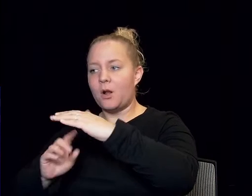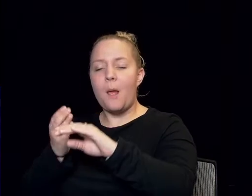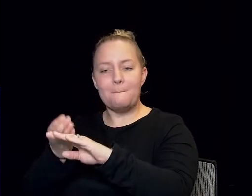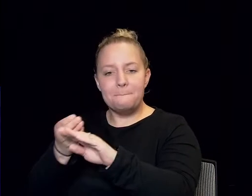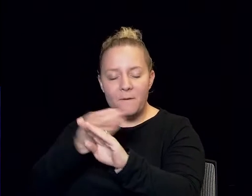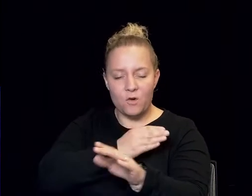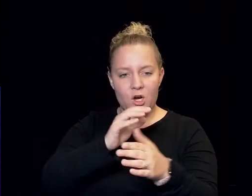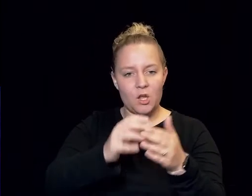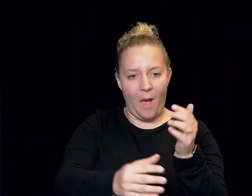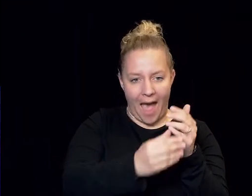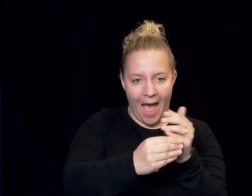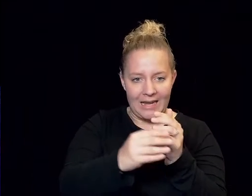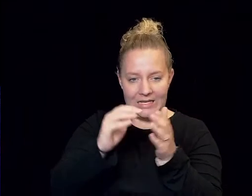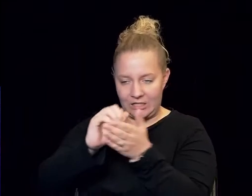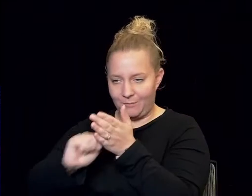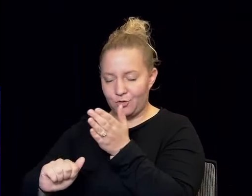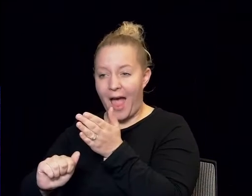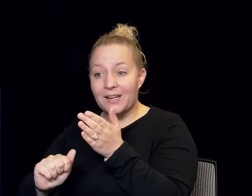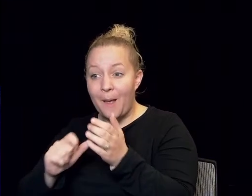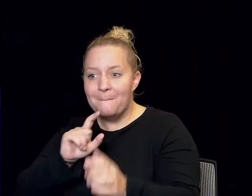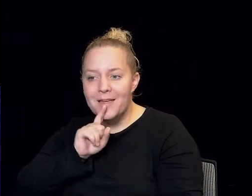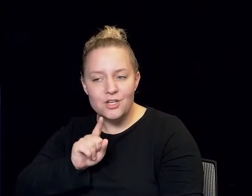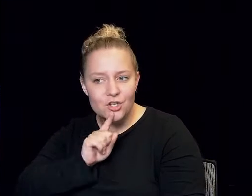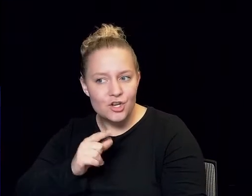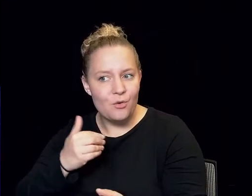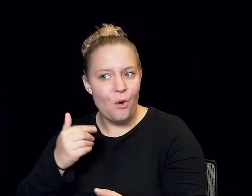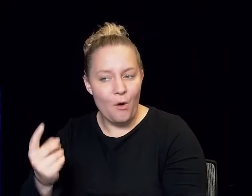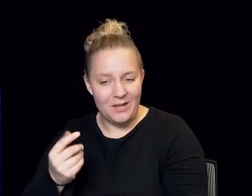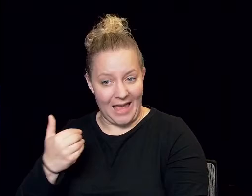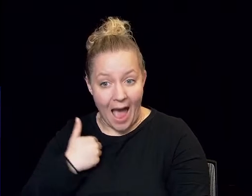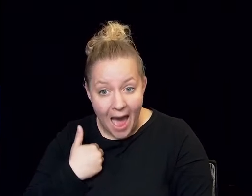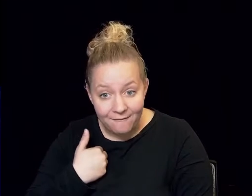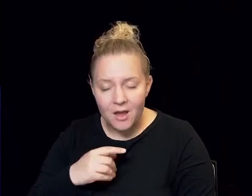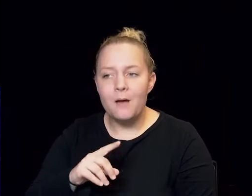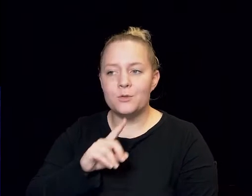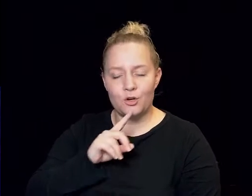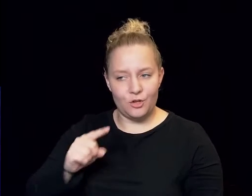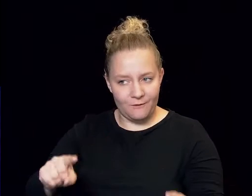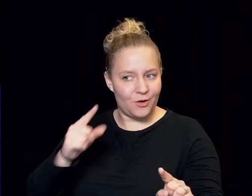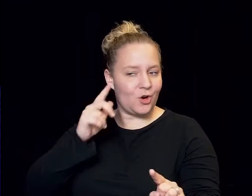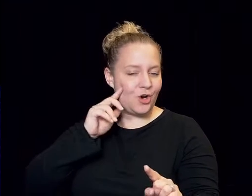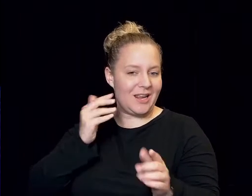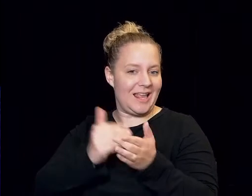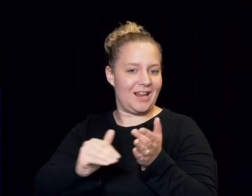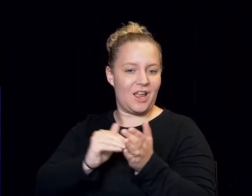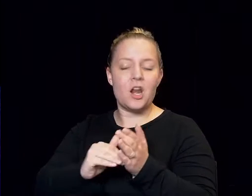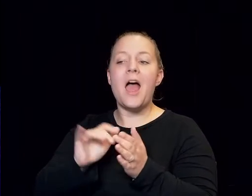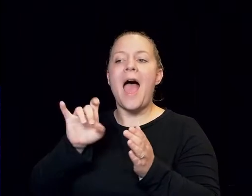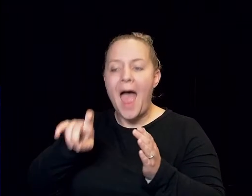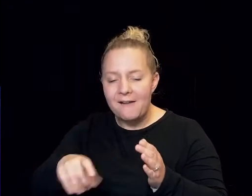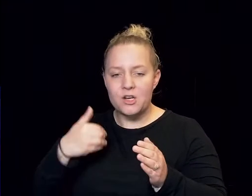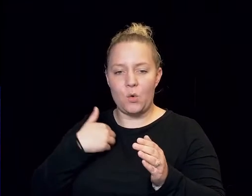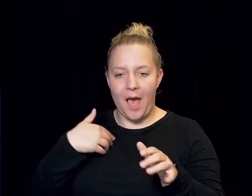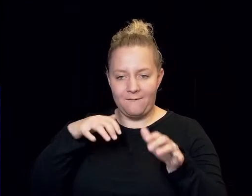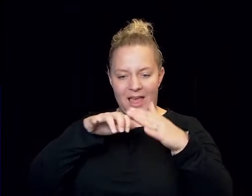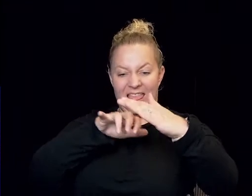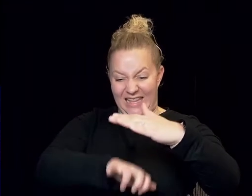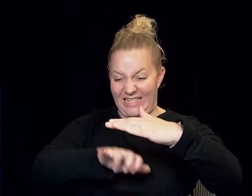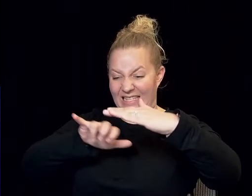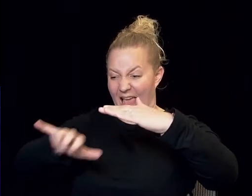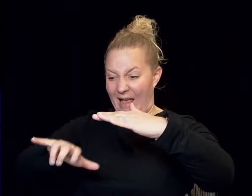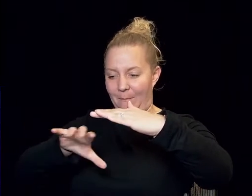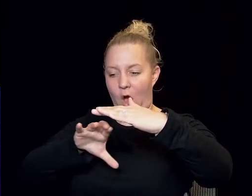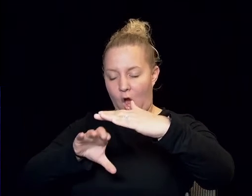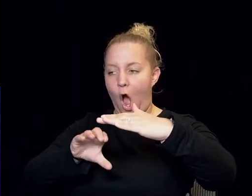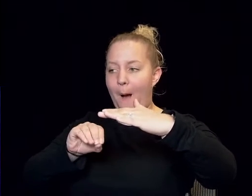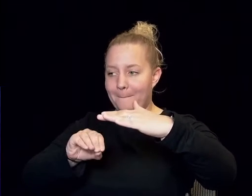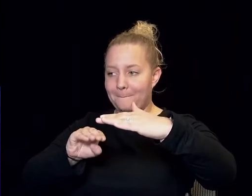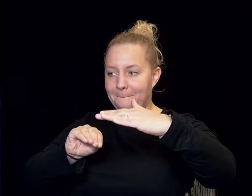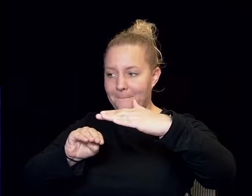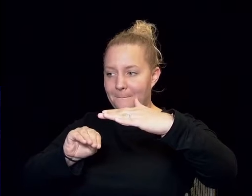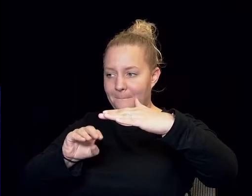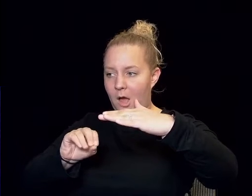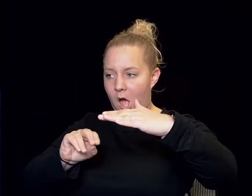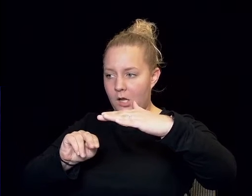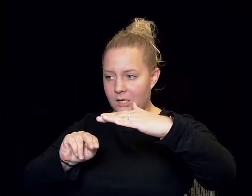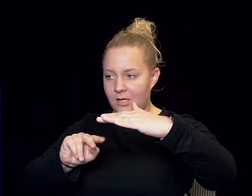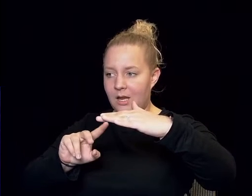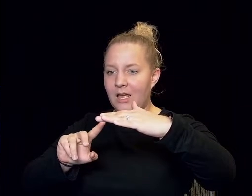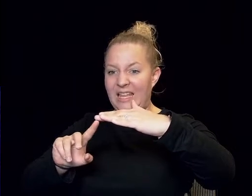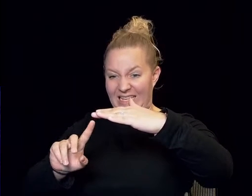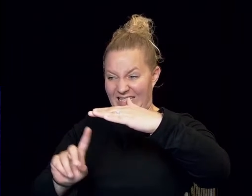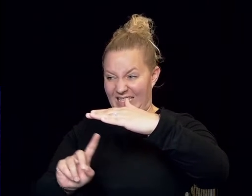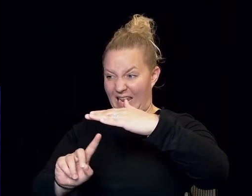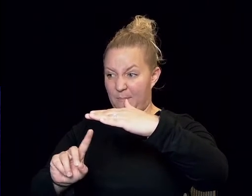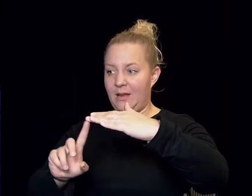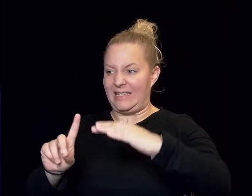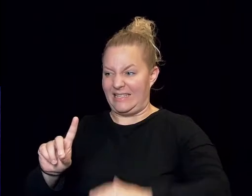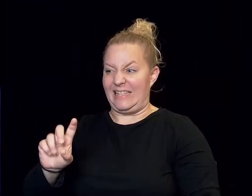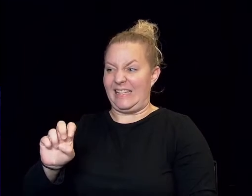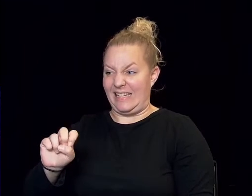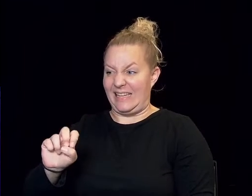sure you always have but, I know you've heard this multiple times, you must have common denominators.